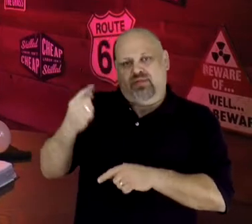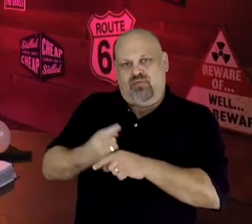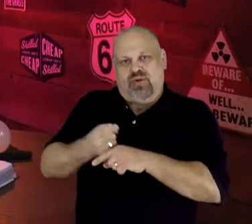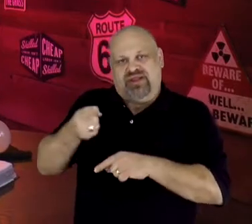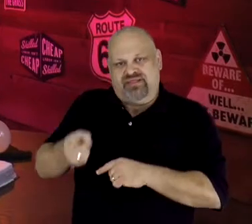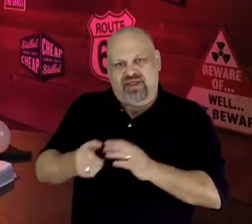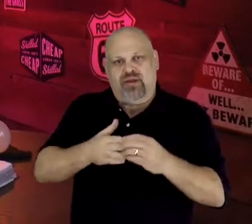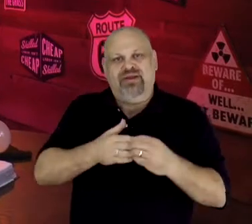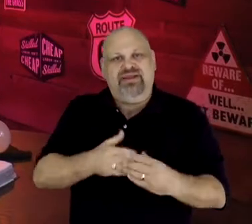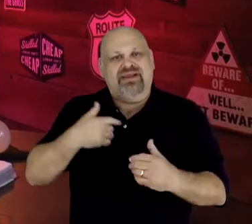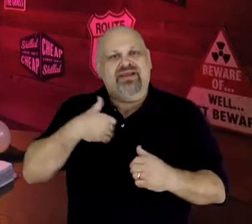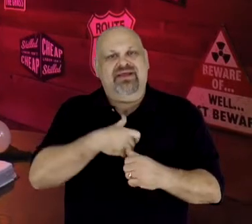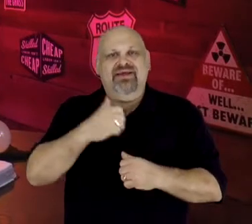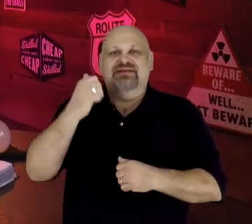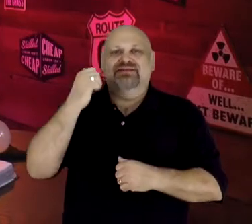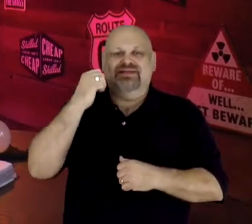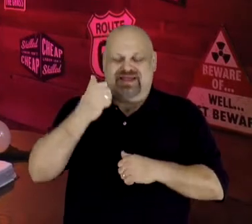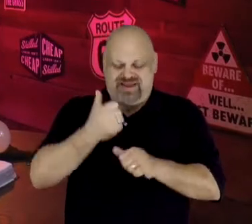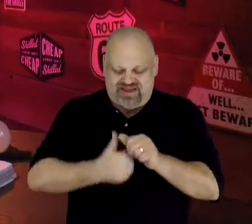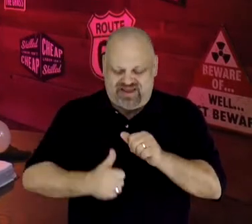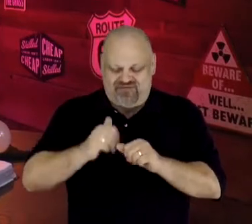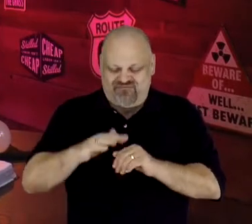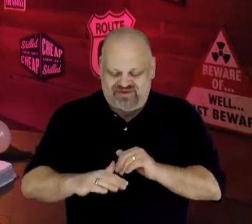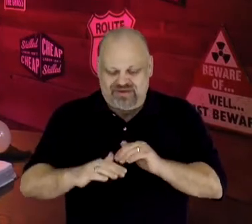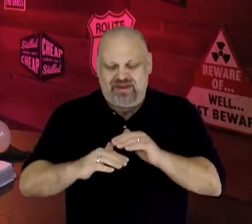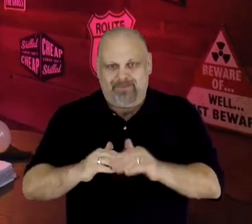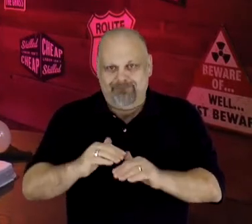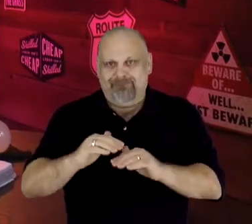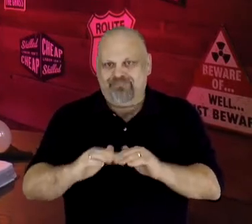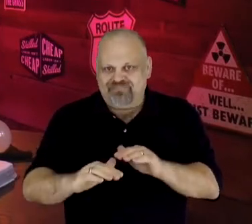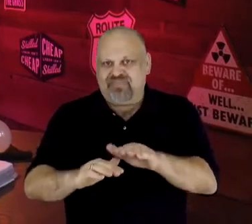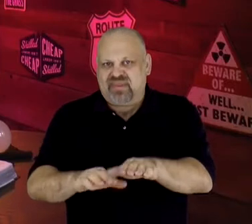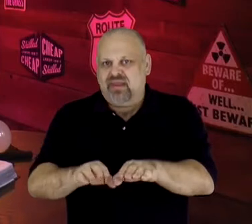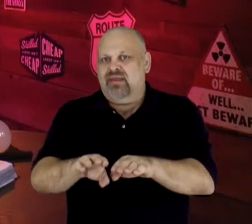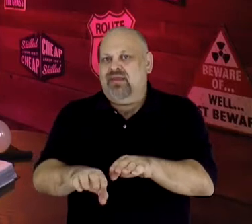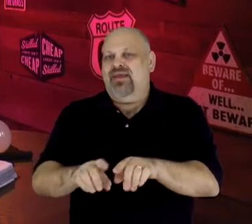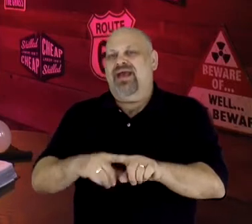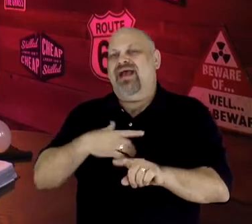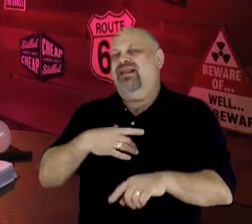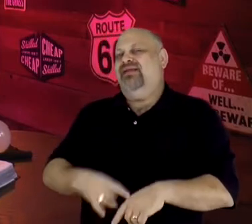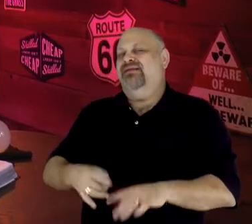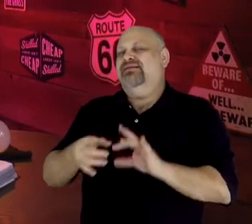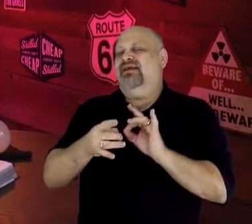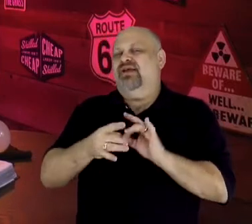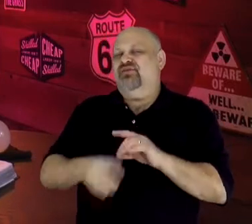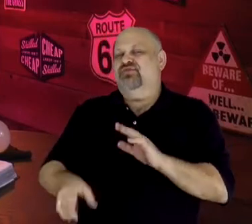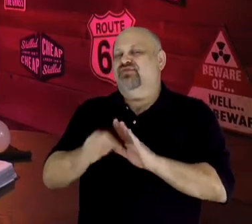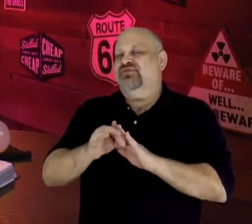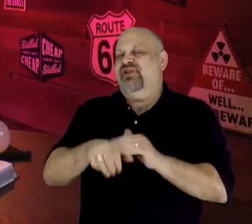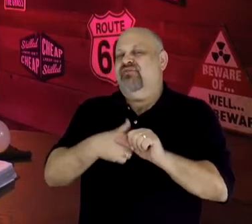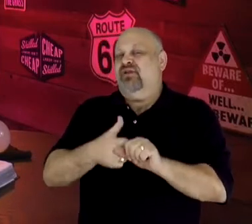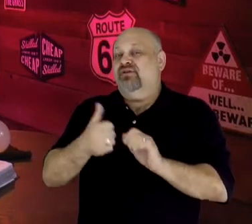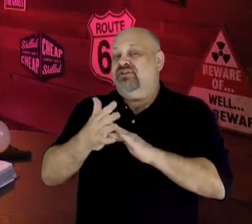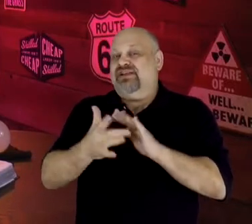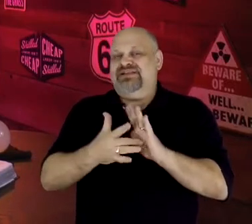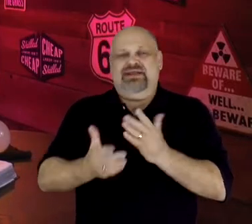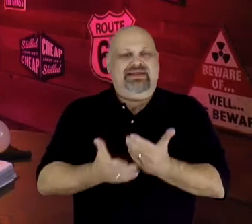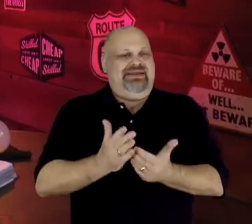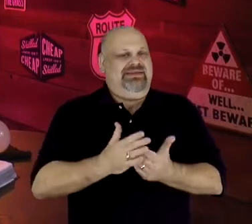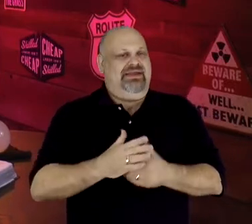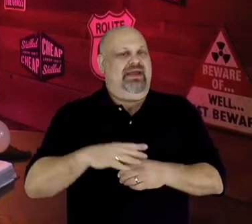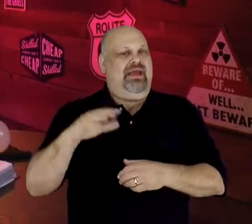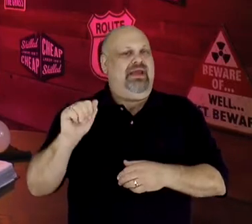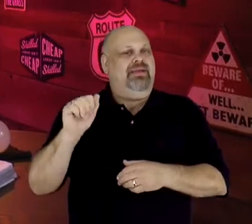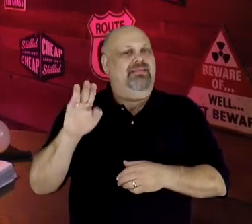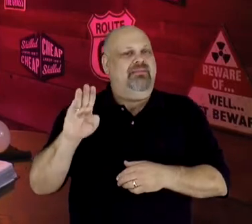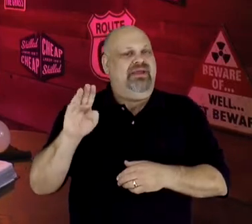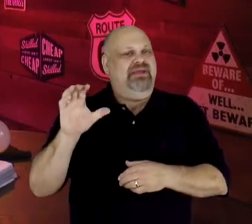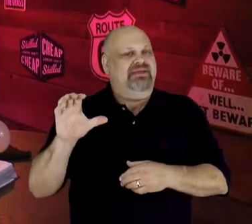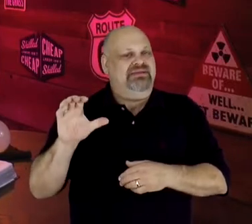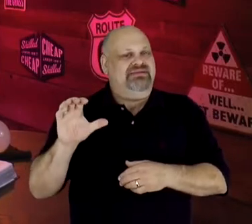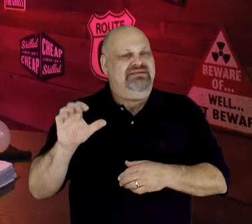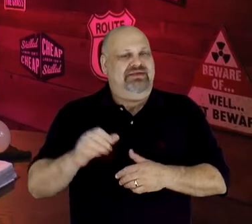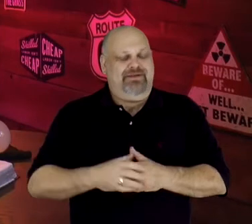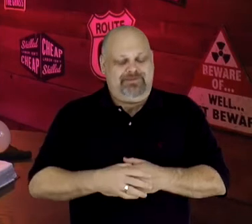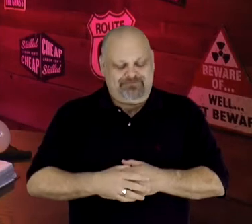leading us every step of the way. I like to say that choosing to follow Jesus is as easy as "A-B-C."